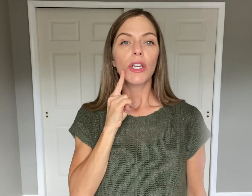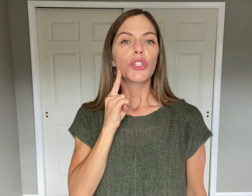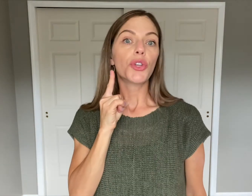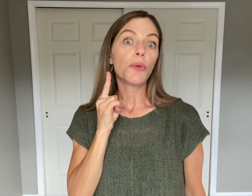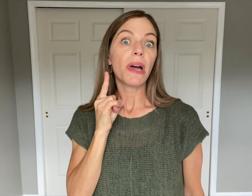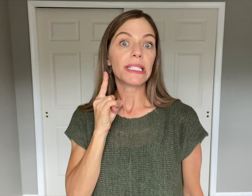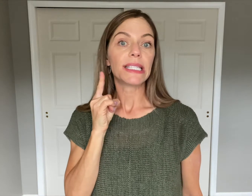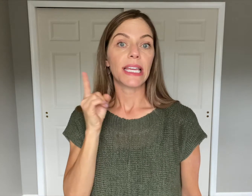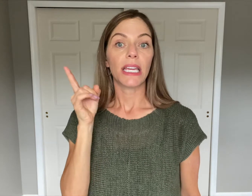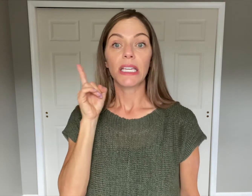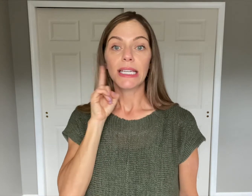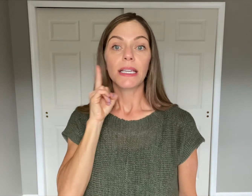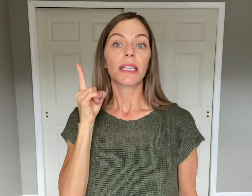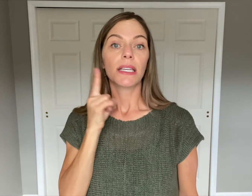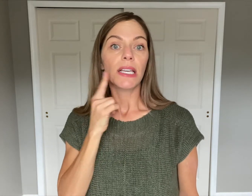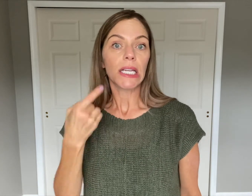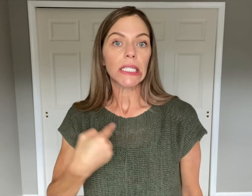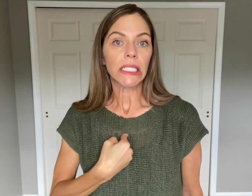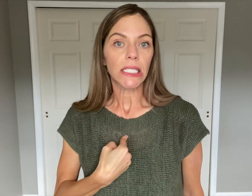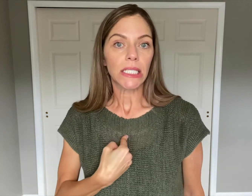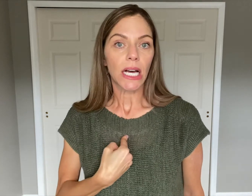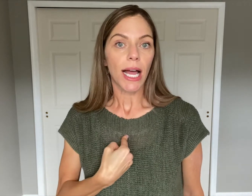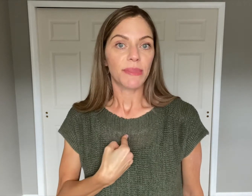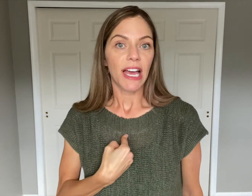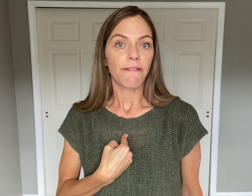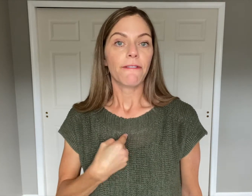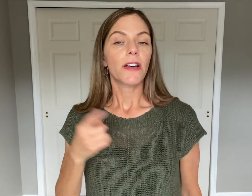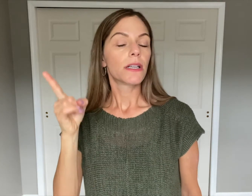So you might see "I'm deaf."